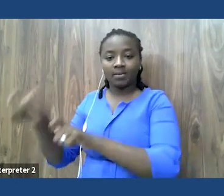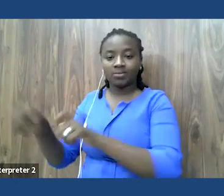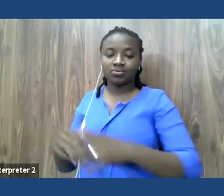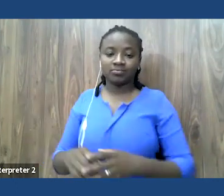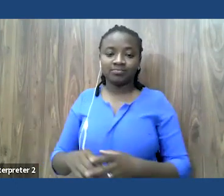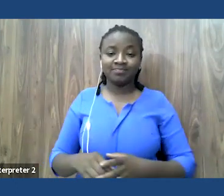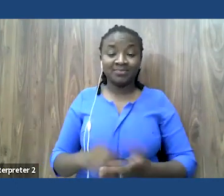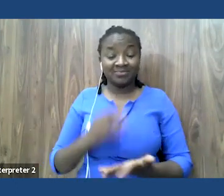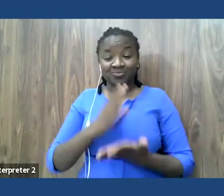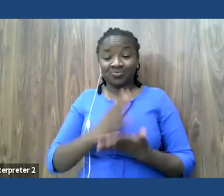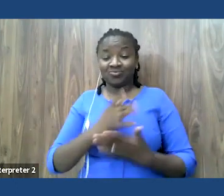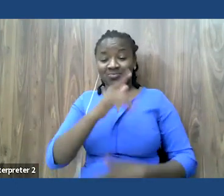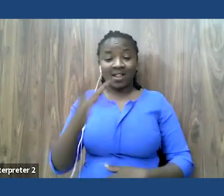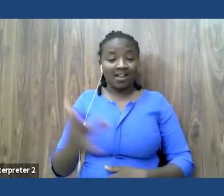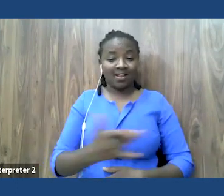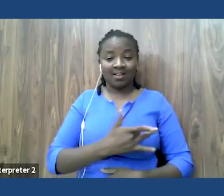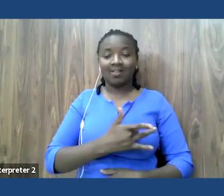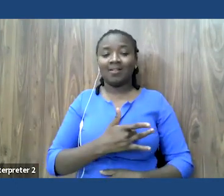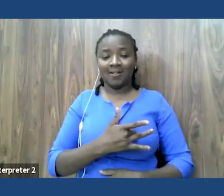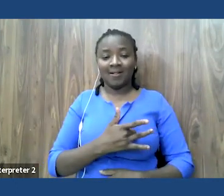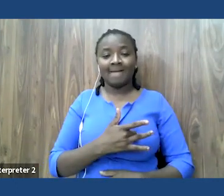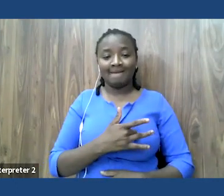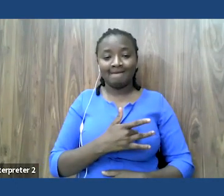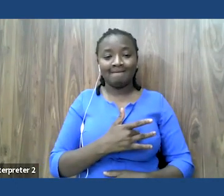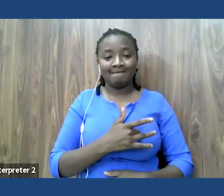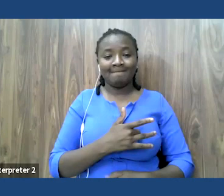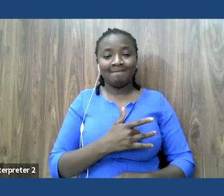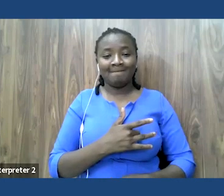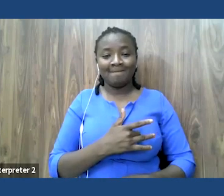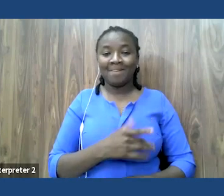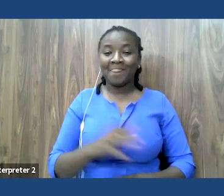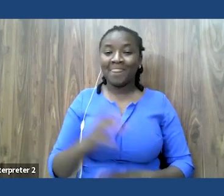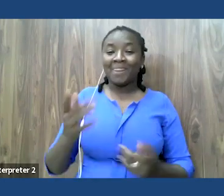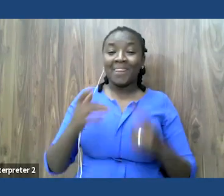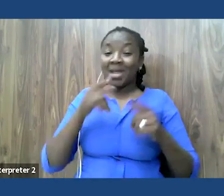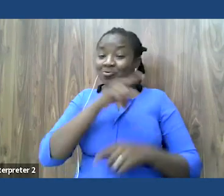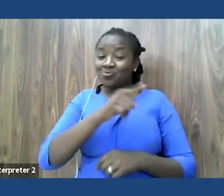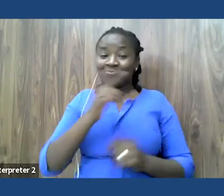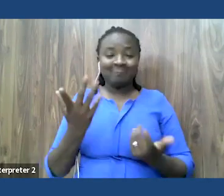I have a little bit of FOMO, a fear of missing out as kids say, about that conference.